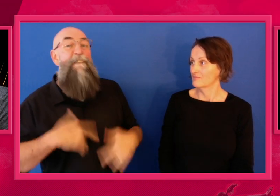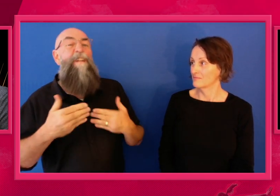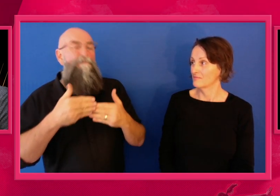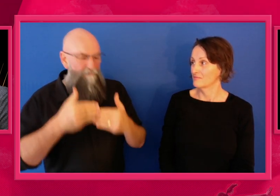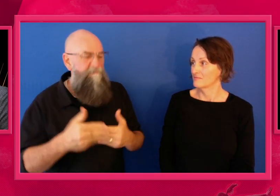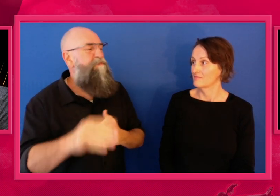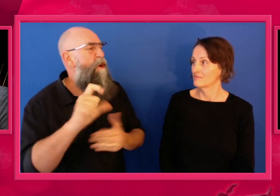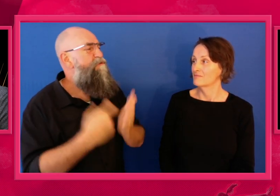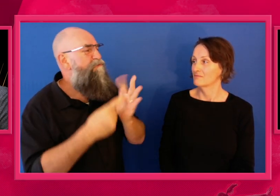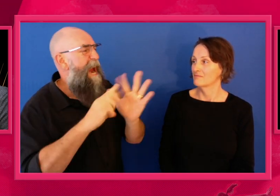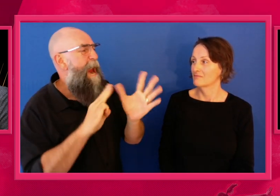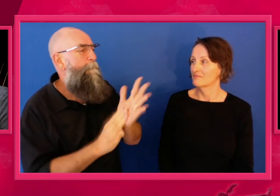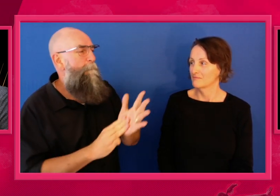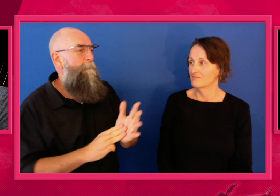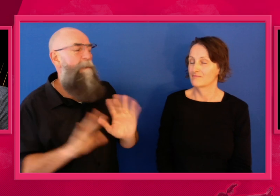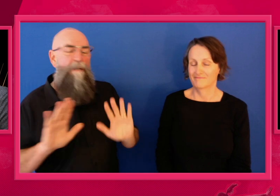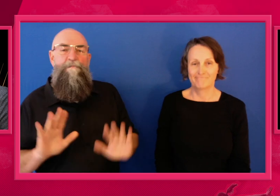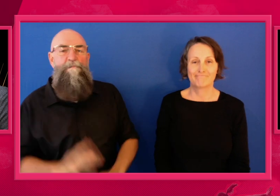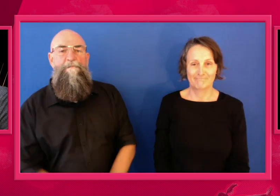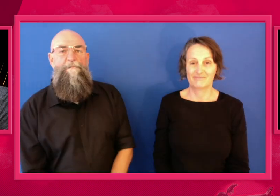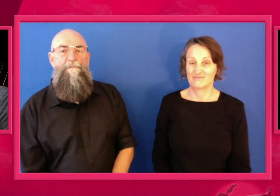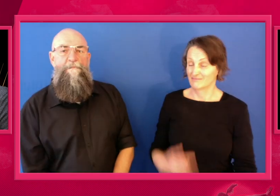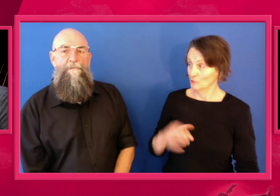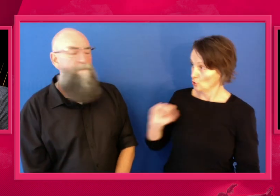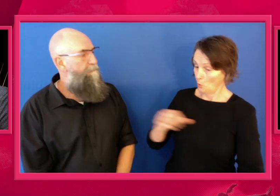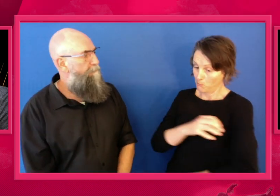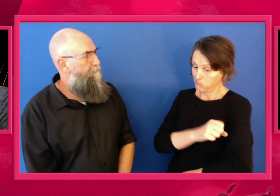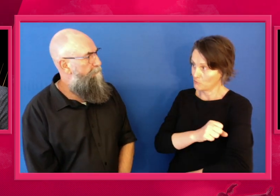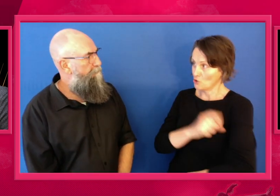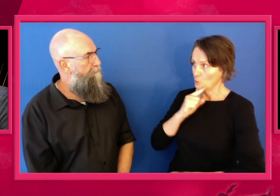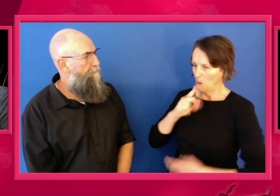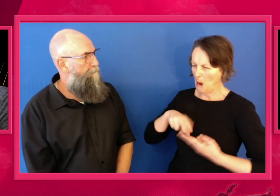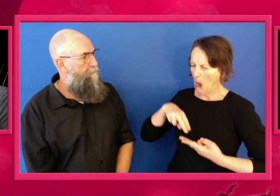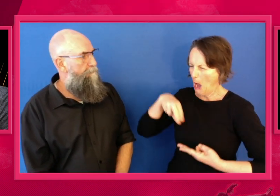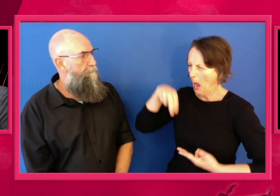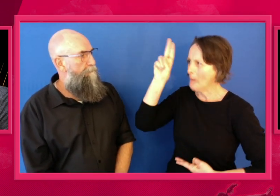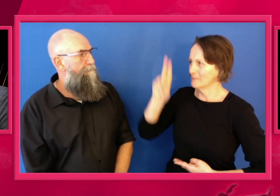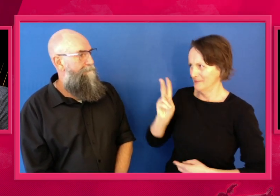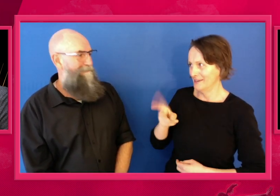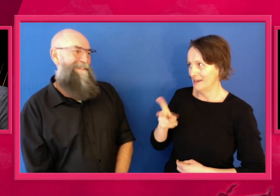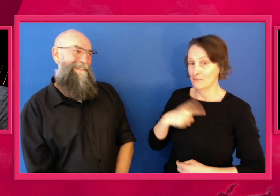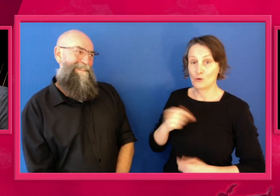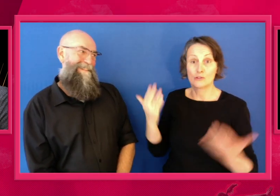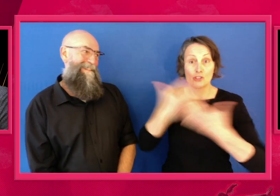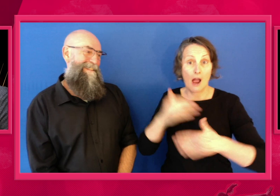Georgie Tunny: I really don't think that your blood pressure will be staying too low, Kurt, because we've got another massive night in the pool, that, watch my blood pressure will